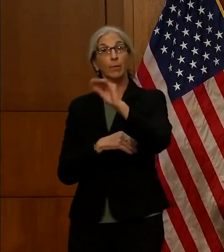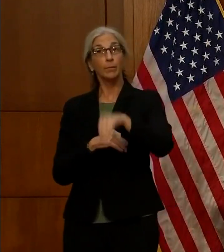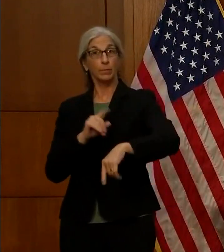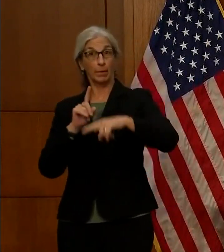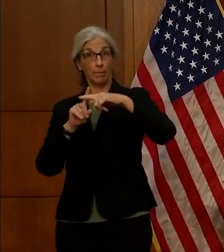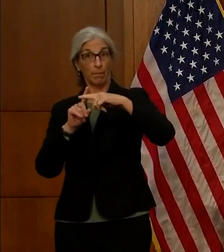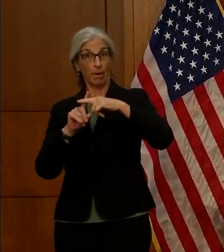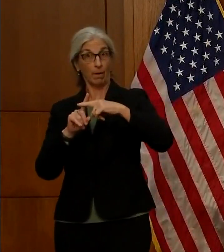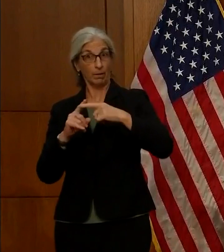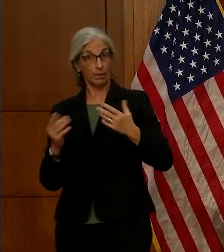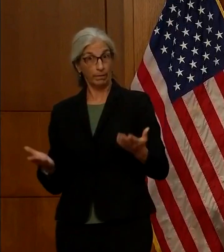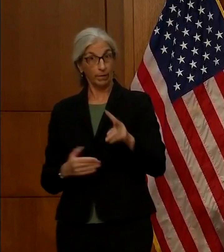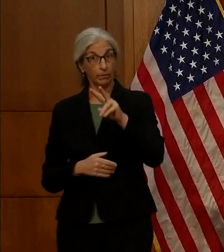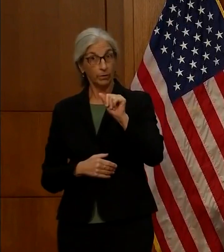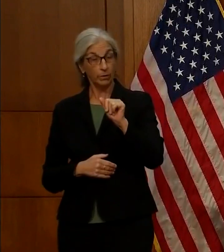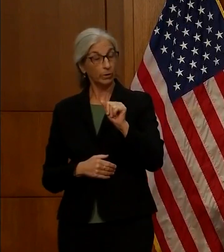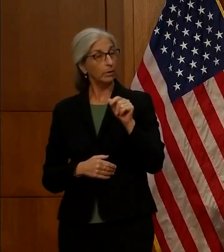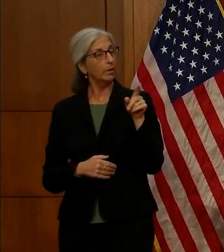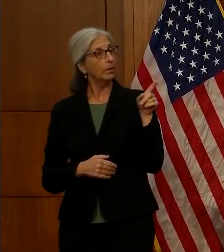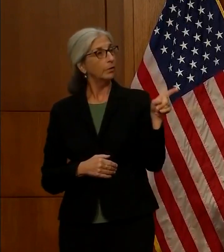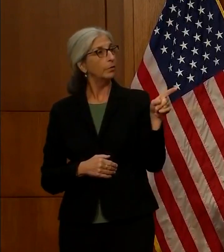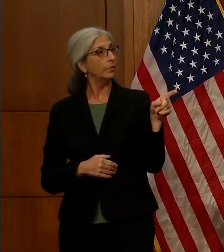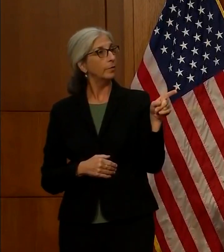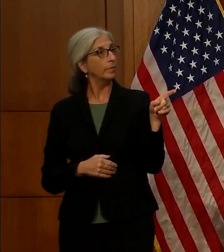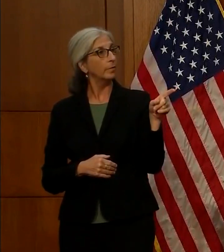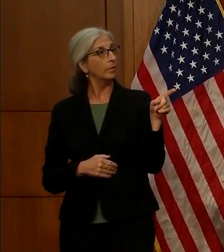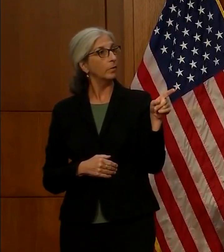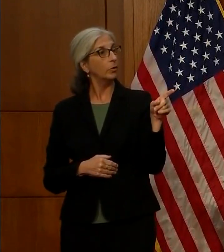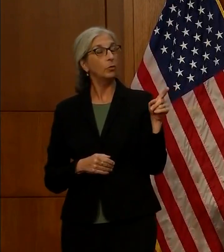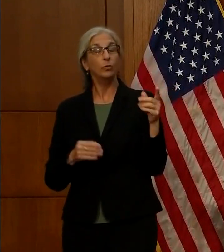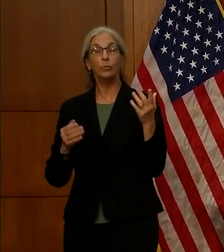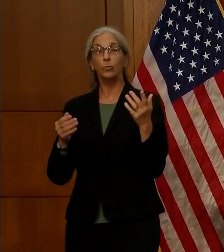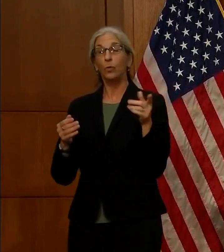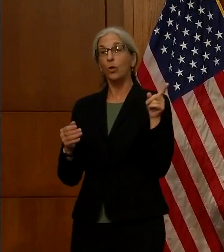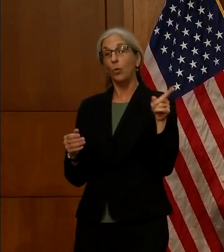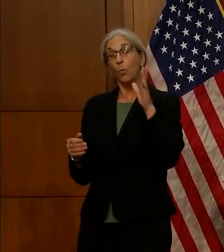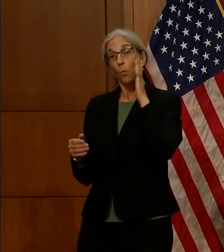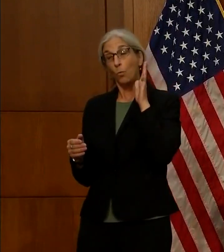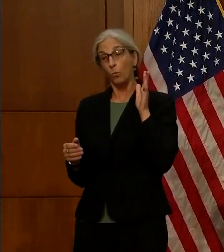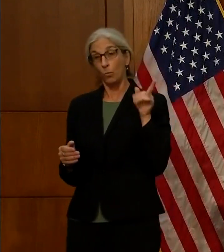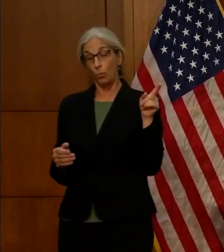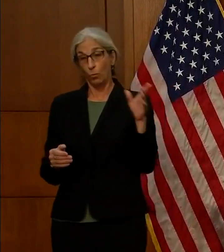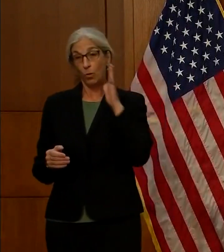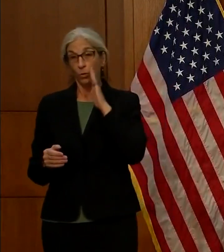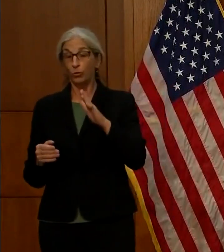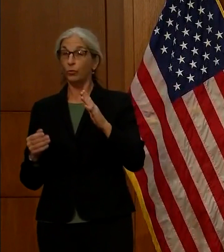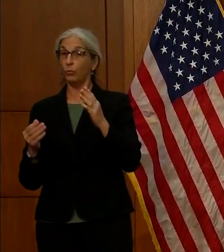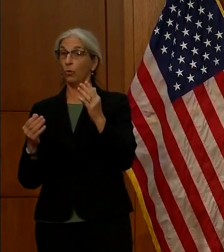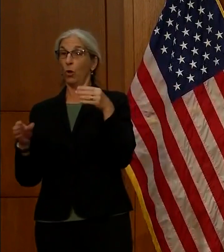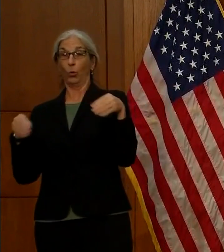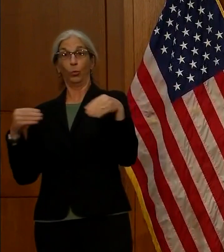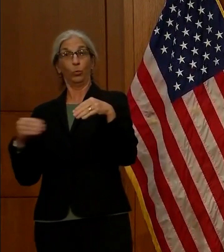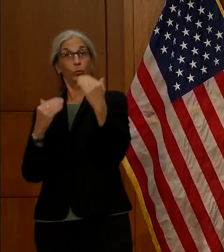KNOW WORK IN VIRGINIA. SORT OF TO THAT POINT I GUESS BEING A LITTLE. PERCENT PERCENT POSITIVE. ARE YOU GIVEN DEVELOP